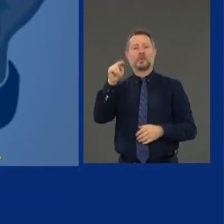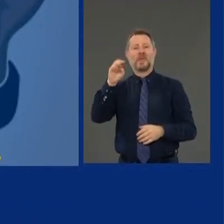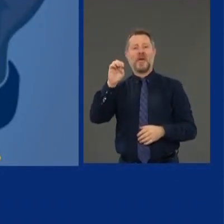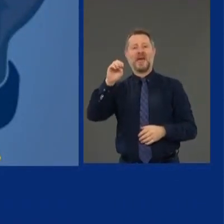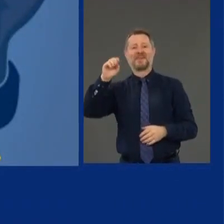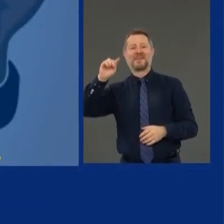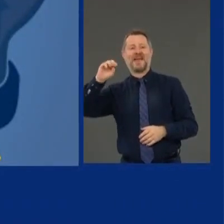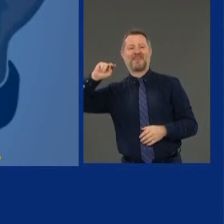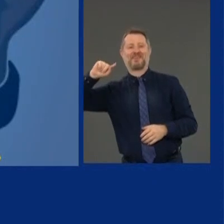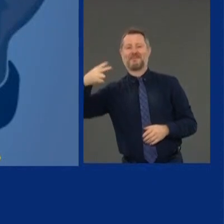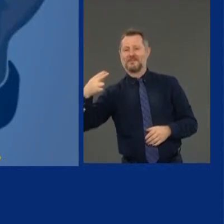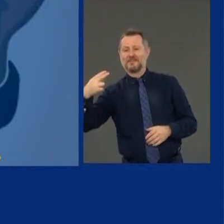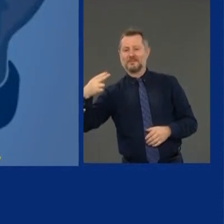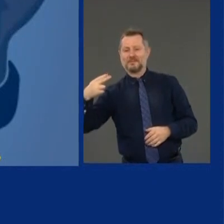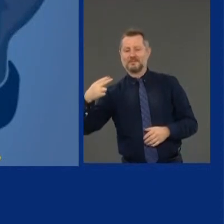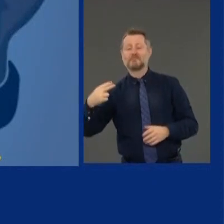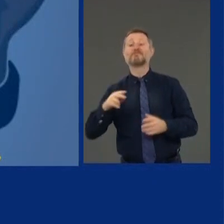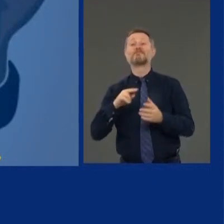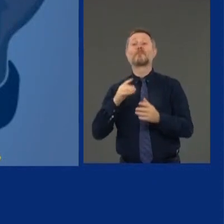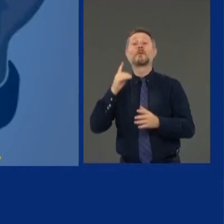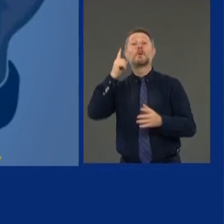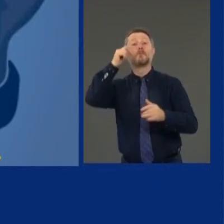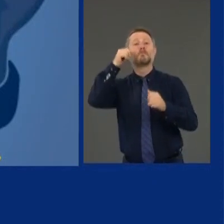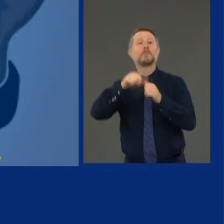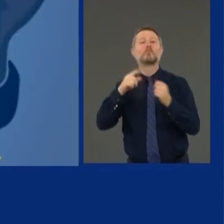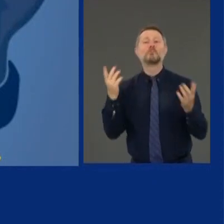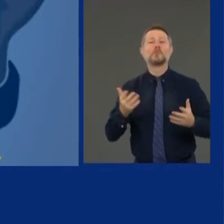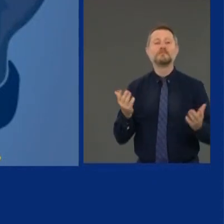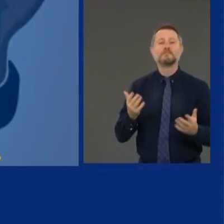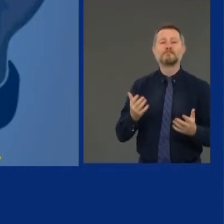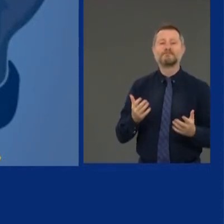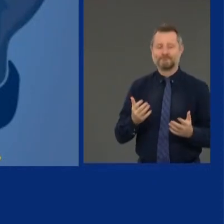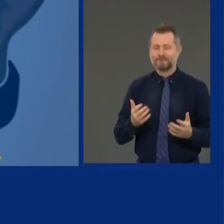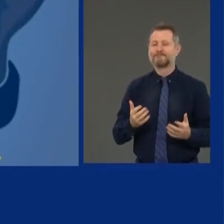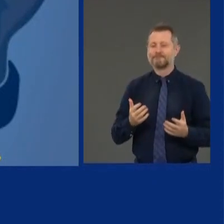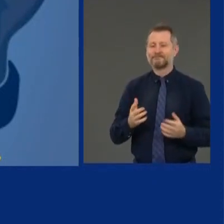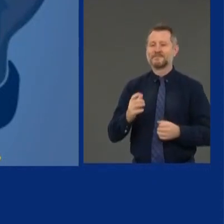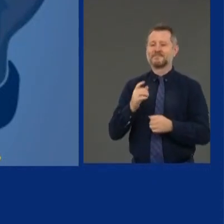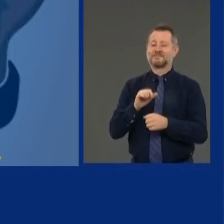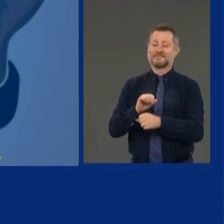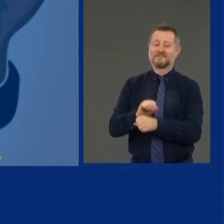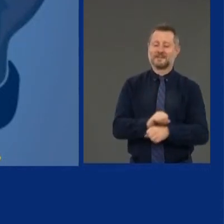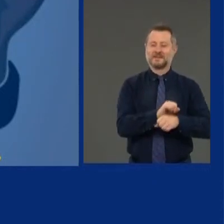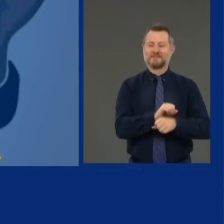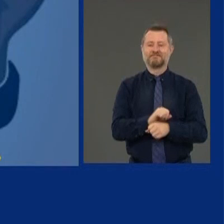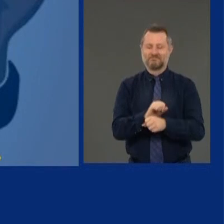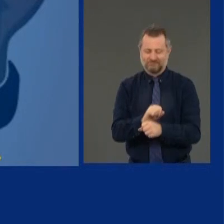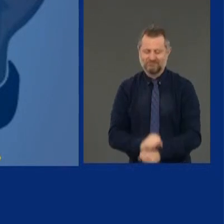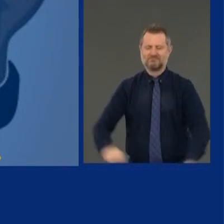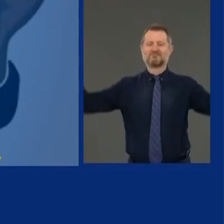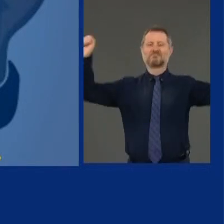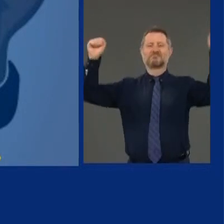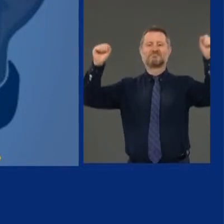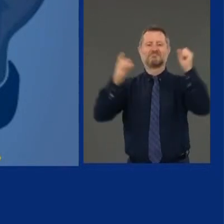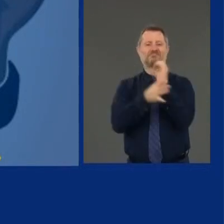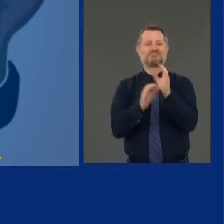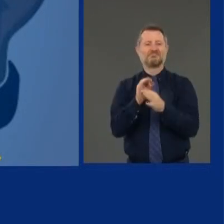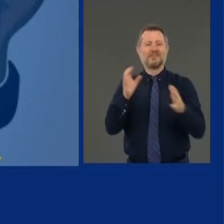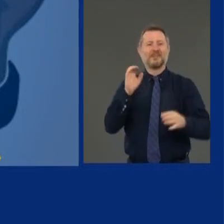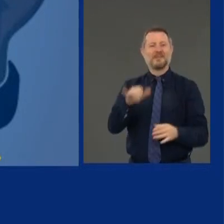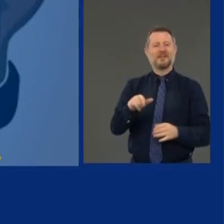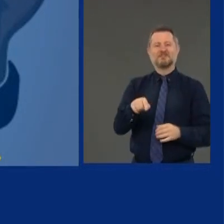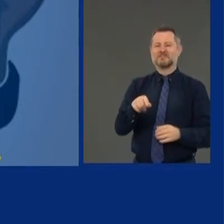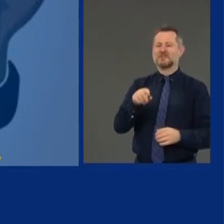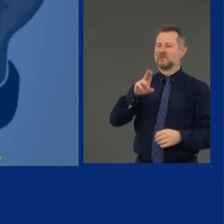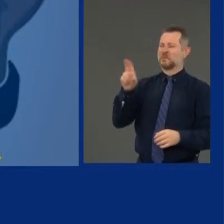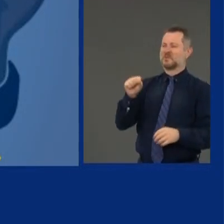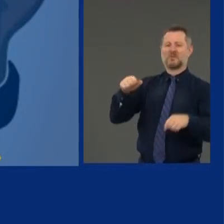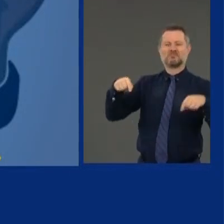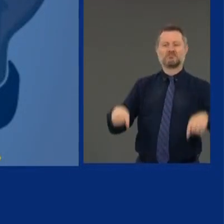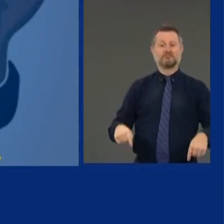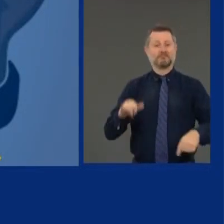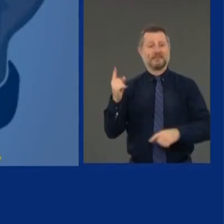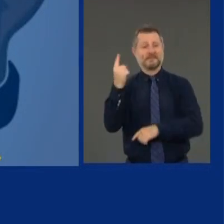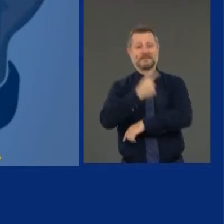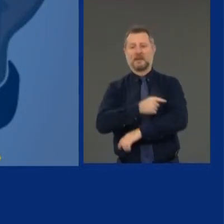SHOW SOME LEADERSHIP.